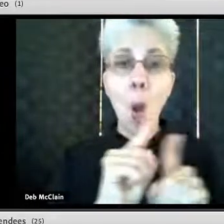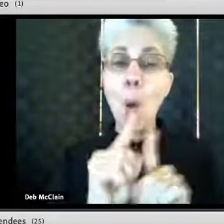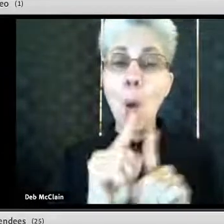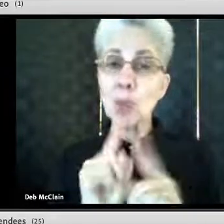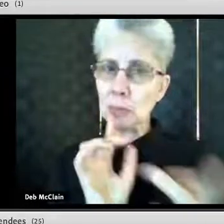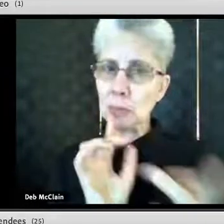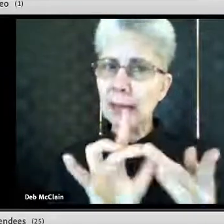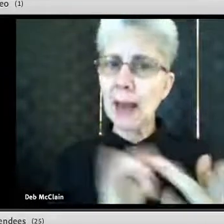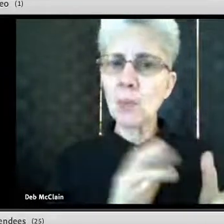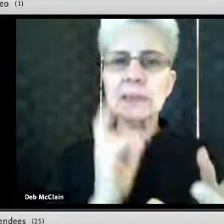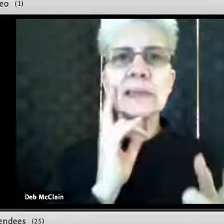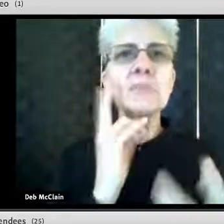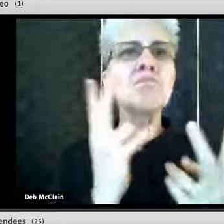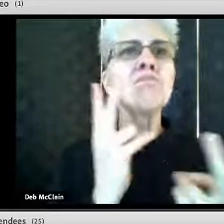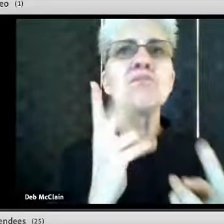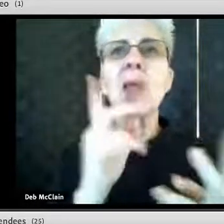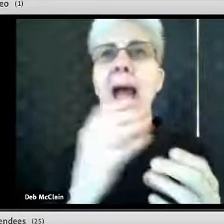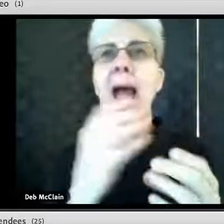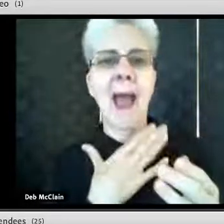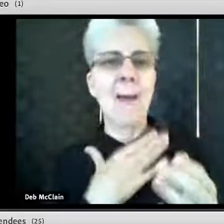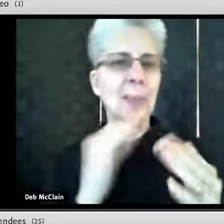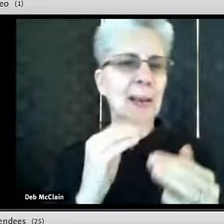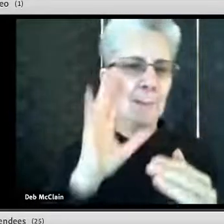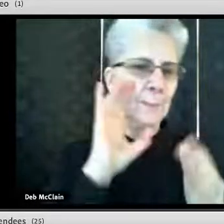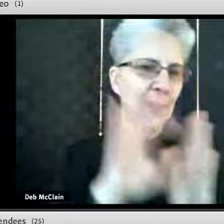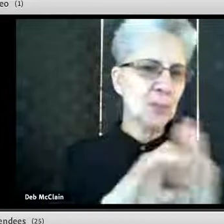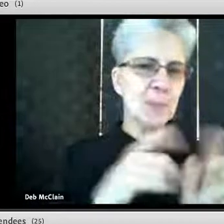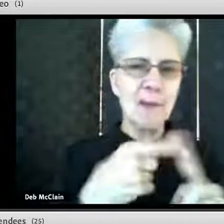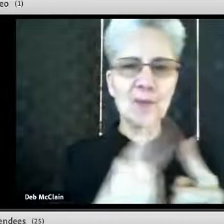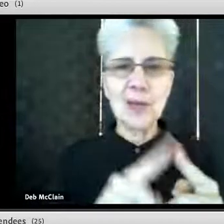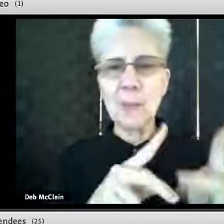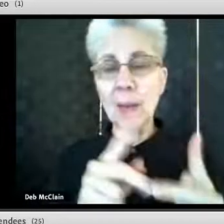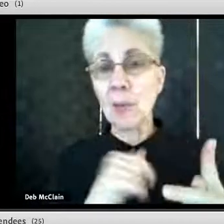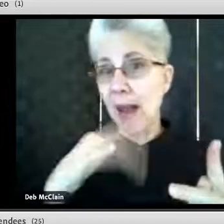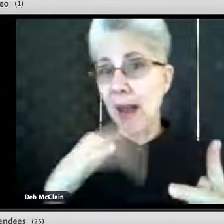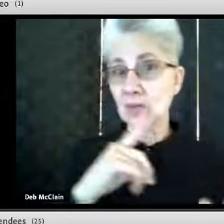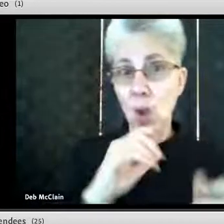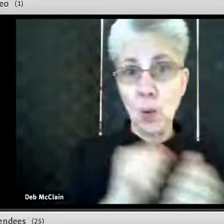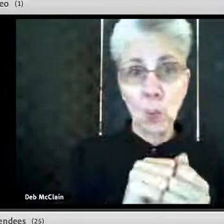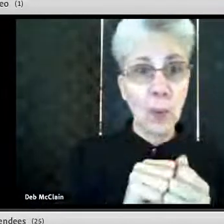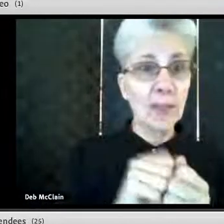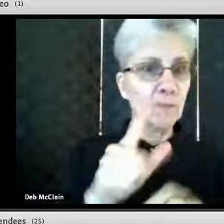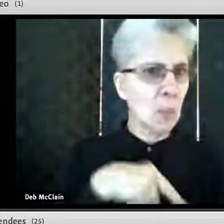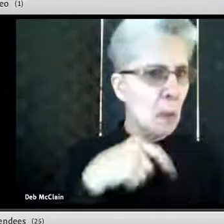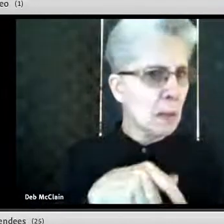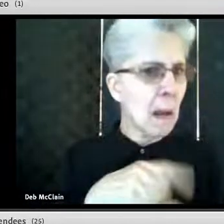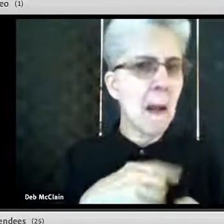I want to see happy pictures of my friends and people maybe I haven't talked about. Everybody's kids that I went to high school